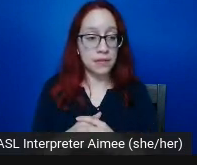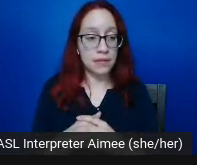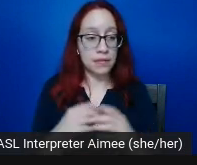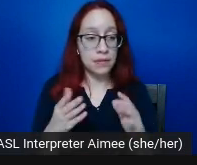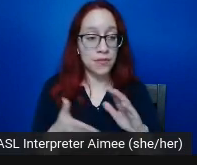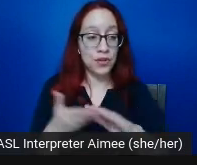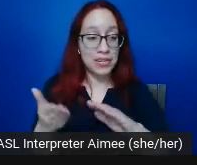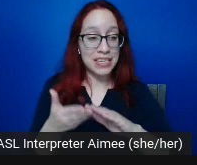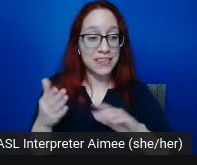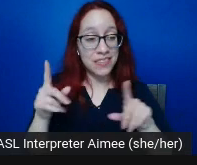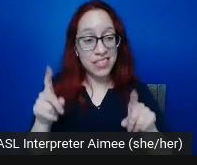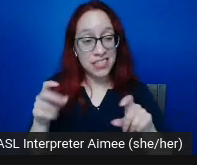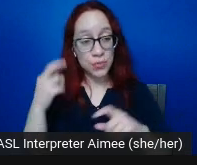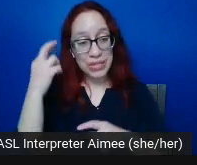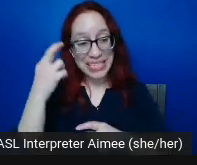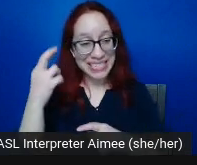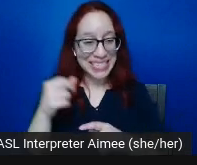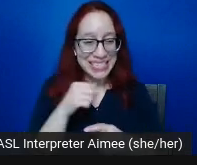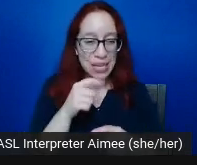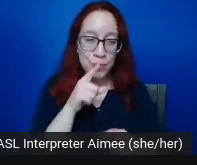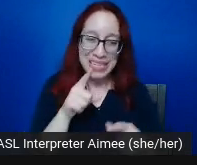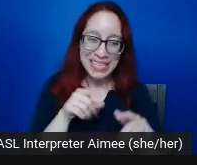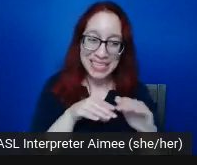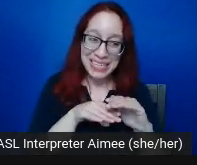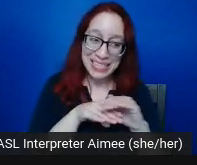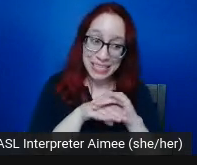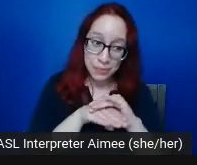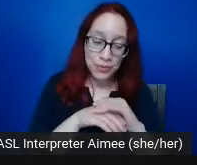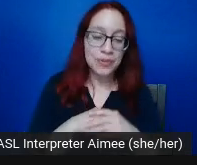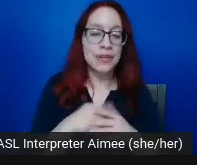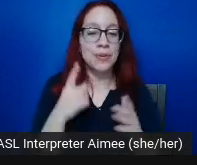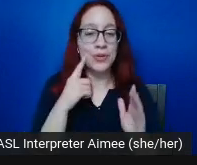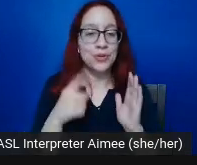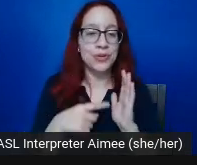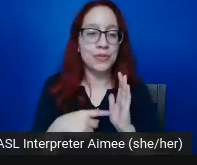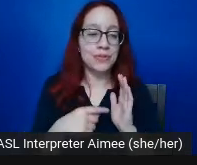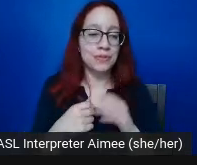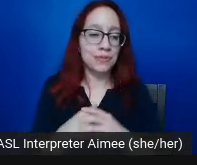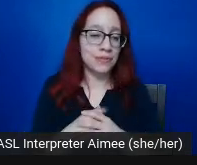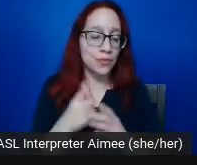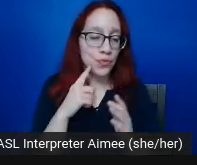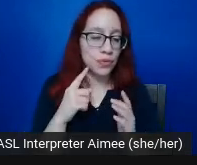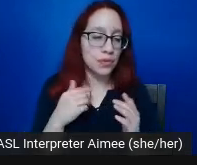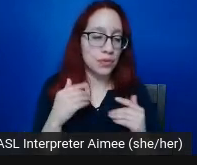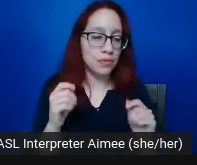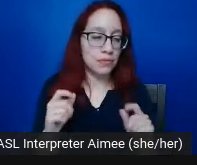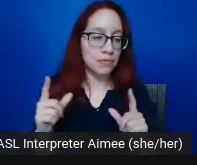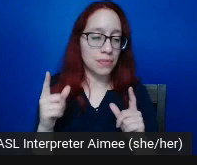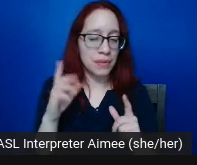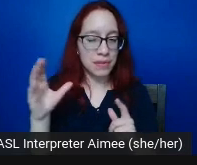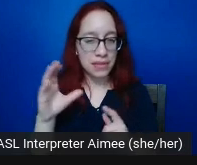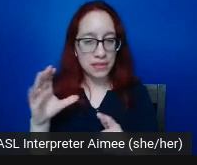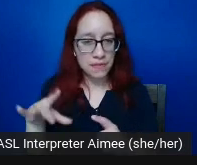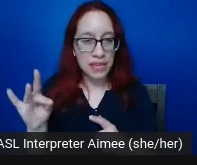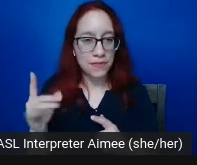but it's not very accessible. Let me just find it because for some reason,